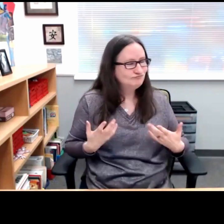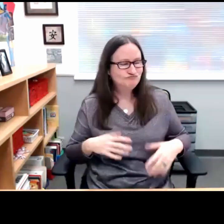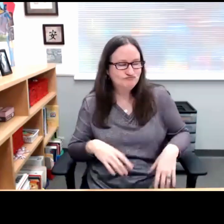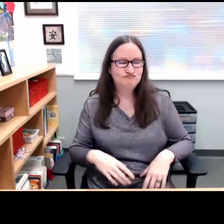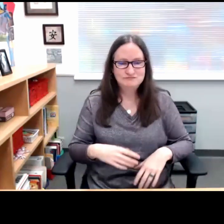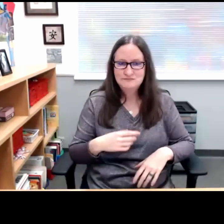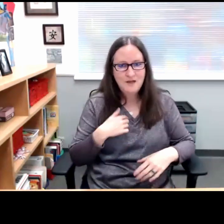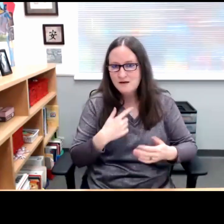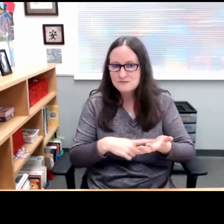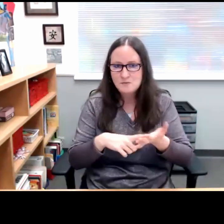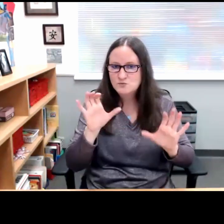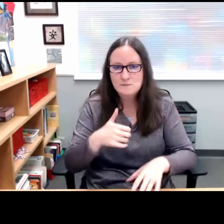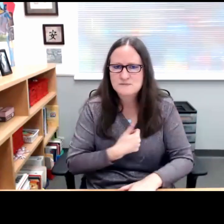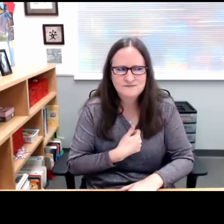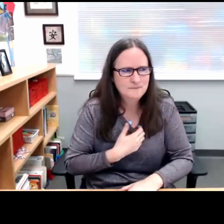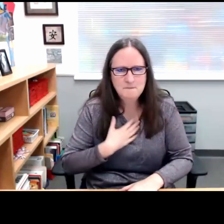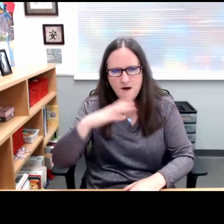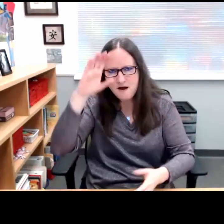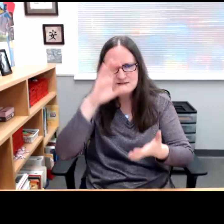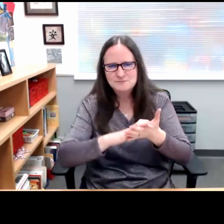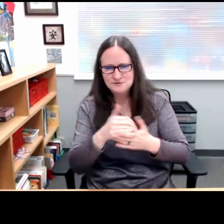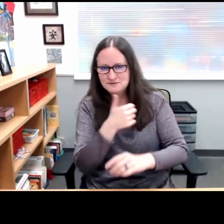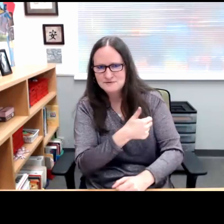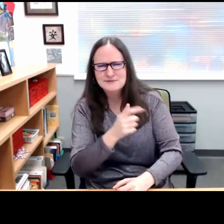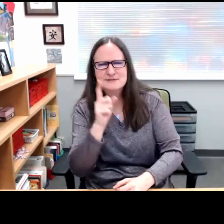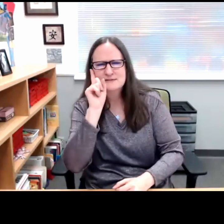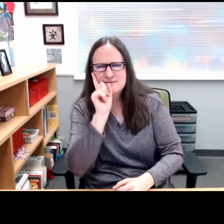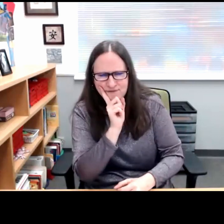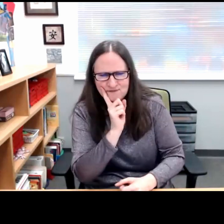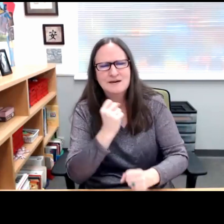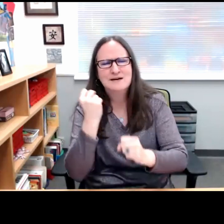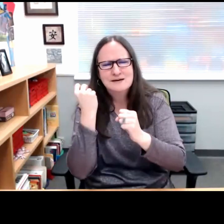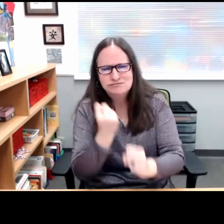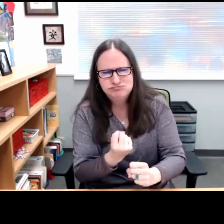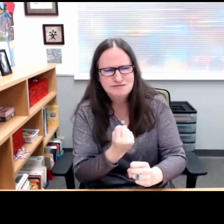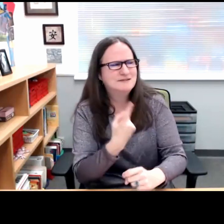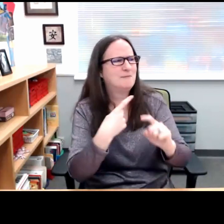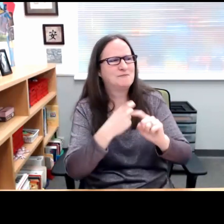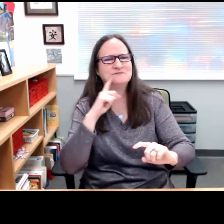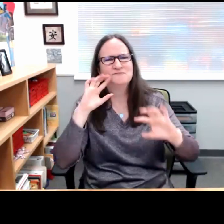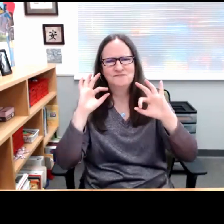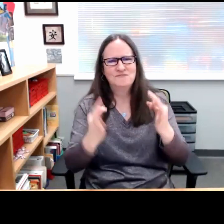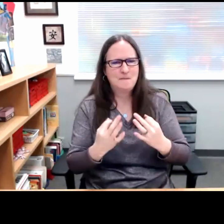And even if you're alone, dance with yourself. Sometimes I do it, my husband is deaf. I mean,